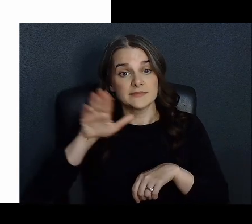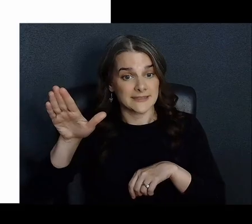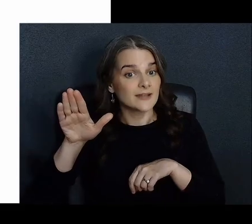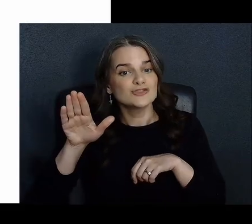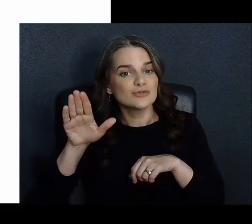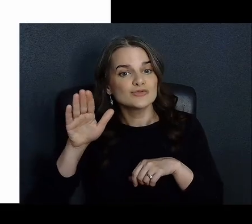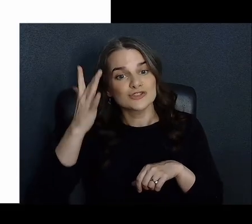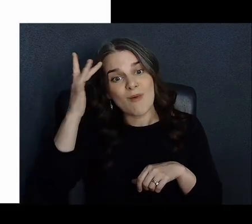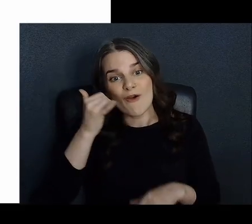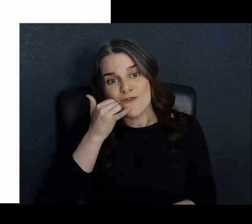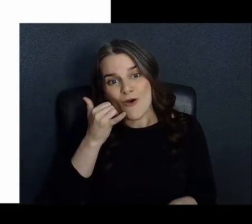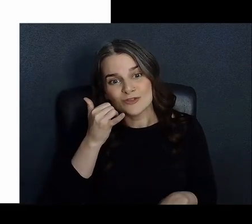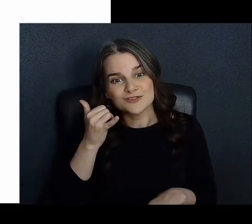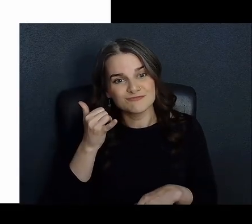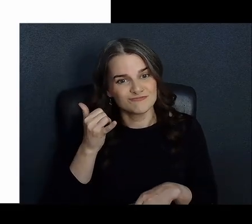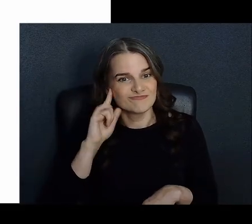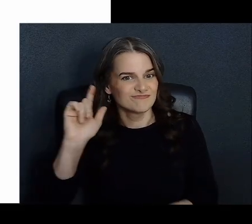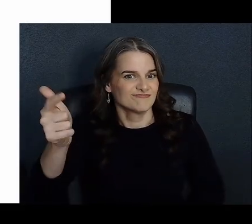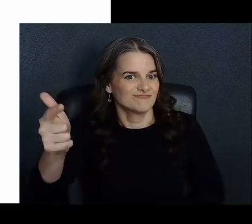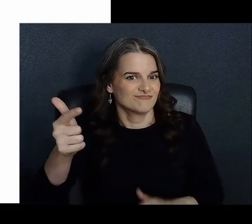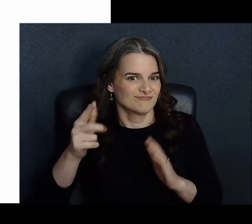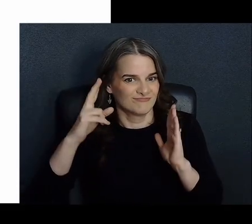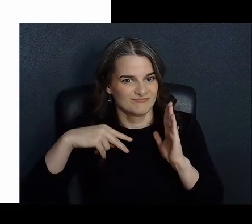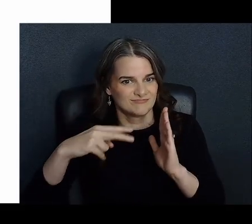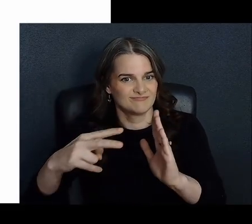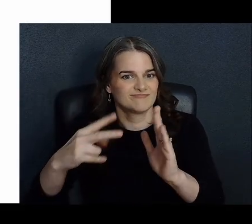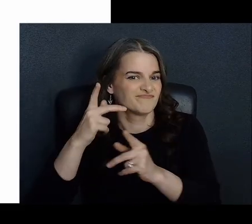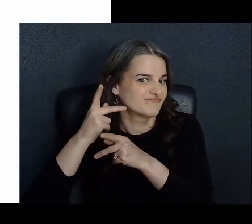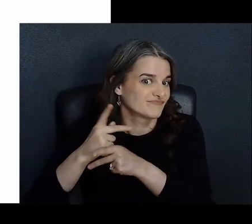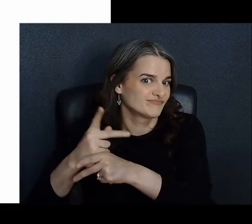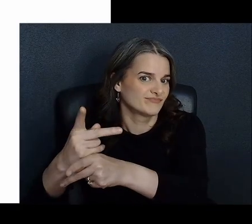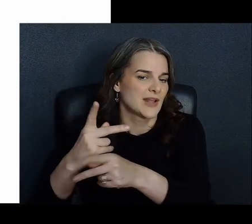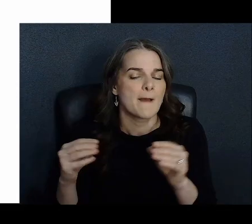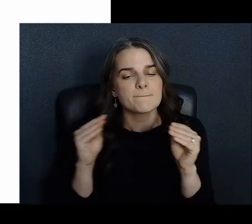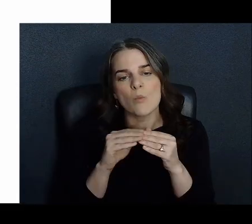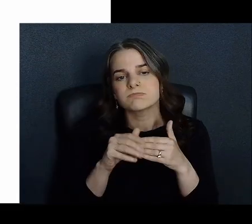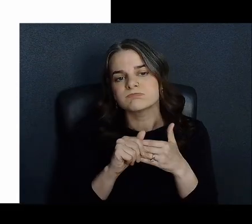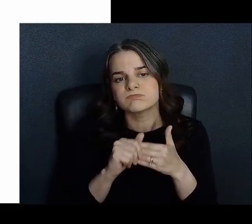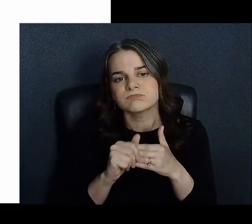So there's a little bit more flexibility with Envision. I just had students evaluate that in my course